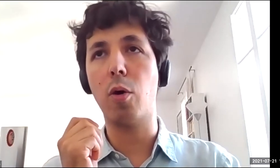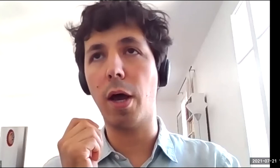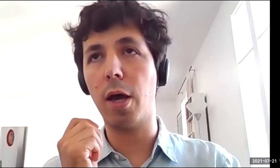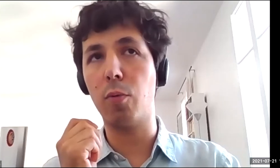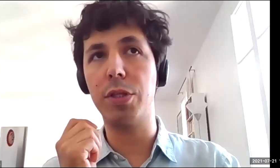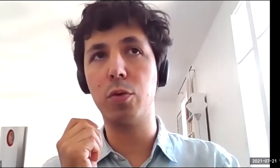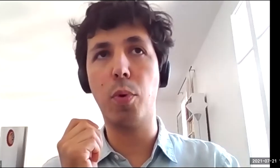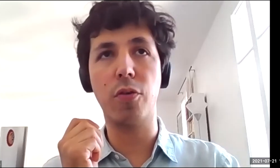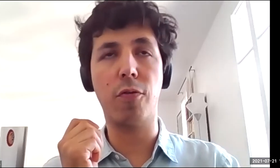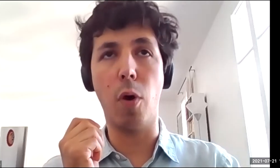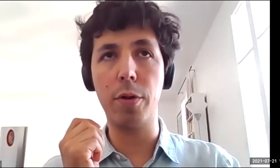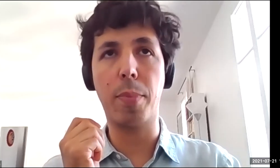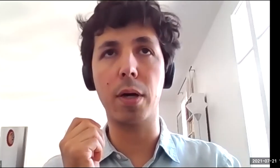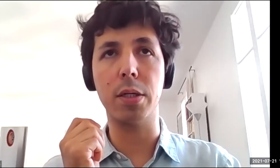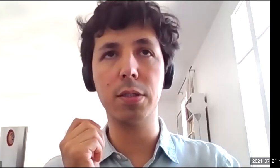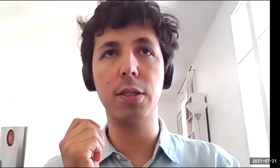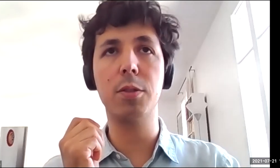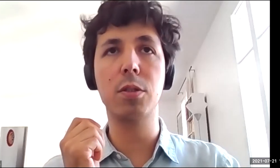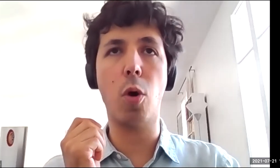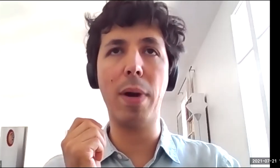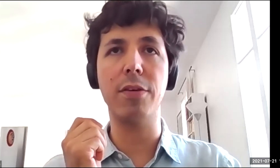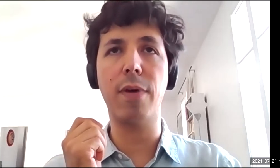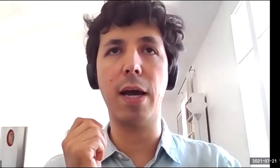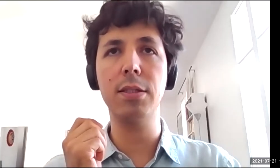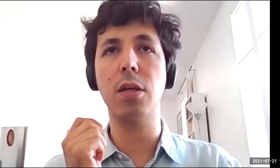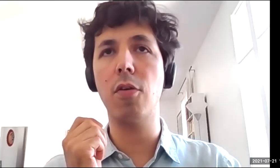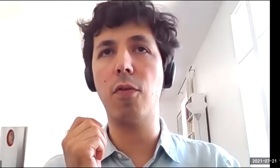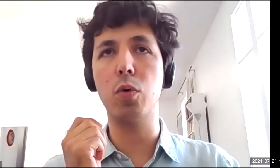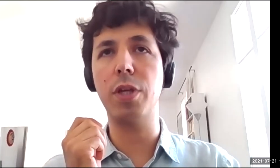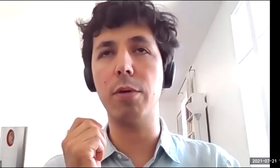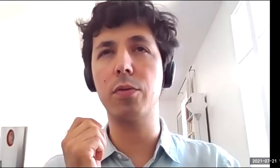based, as its name indicates on a partnership. A partnership contract